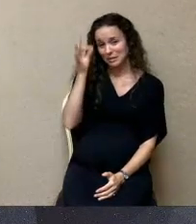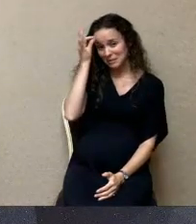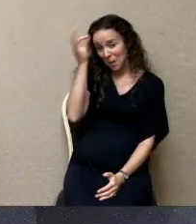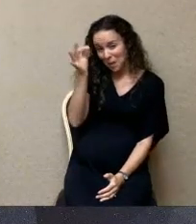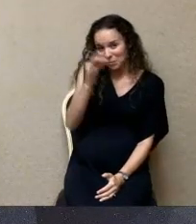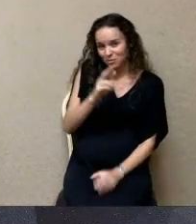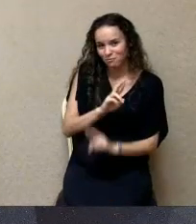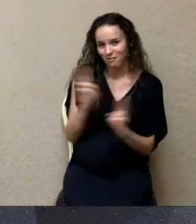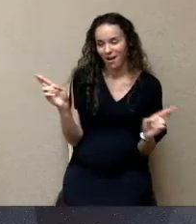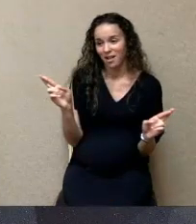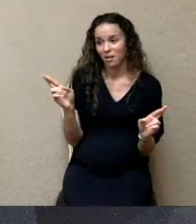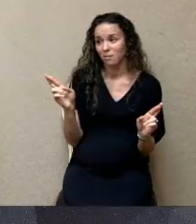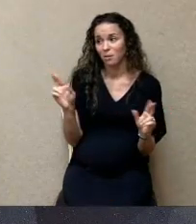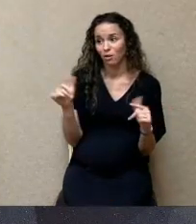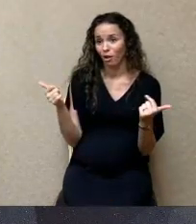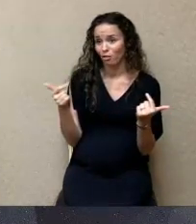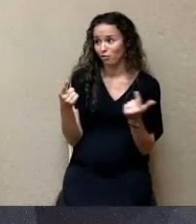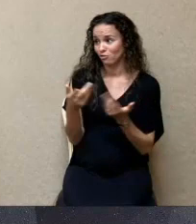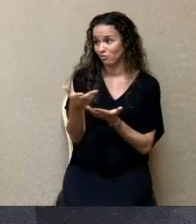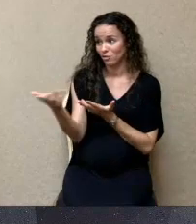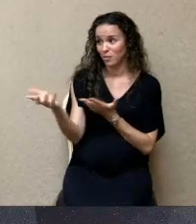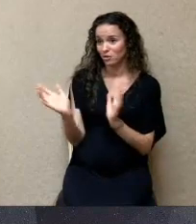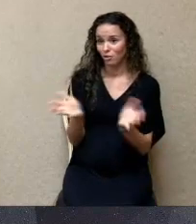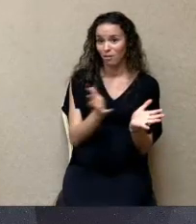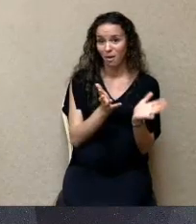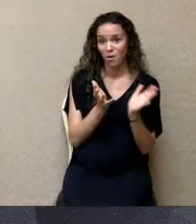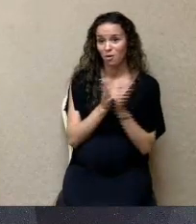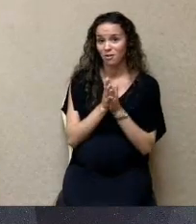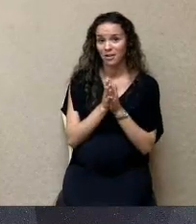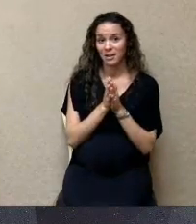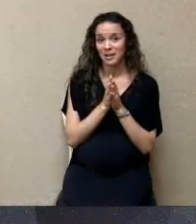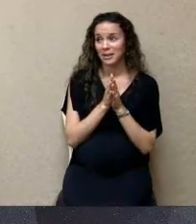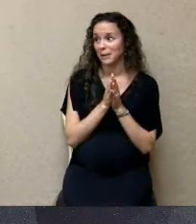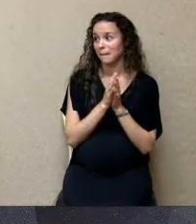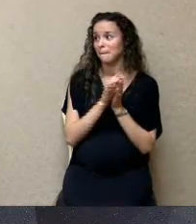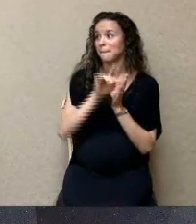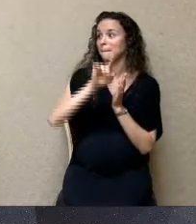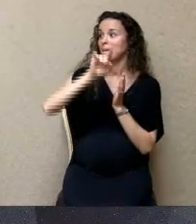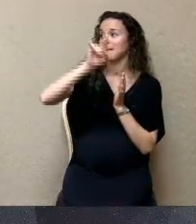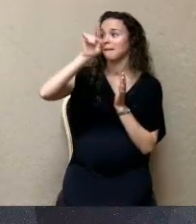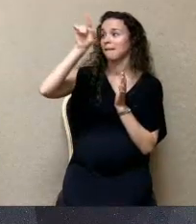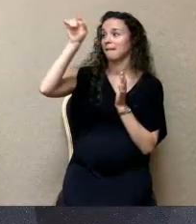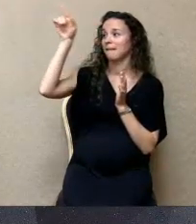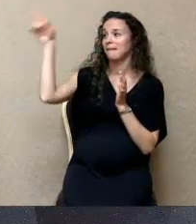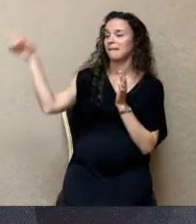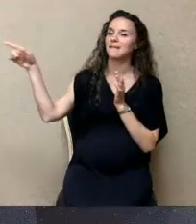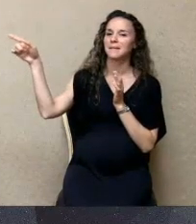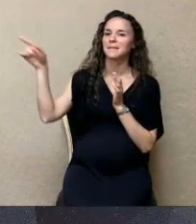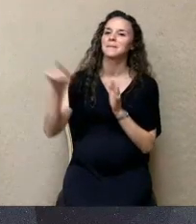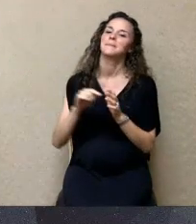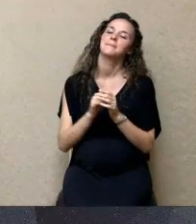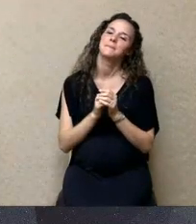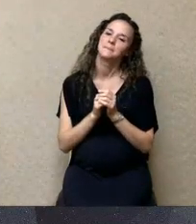there anything else that you guys wanted to chat about?